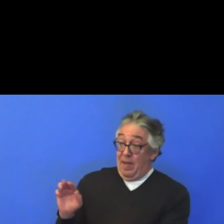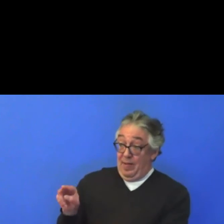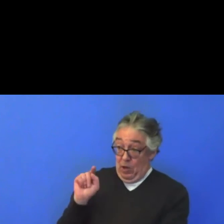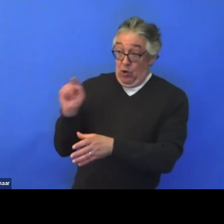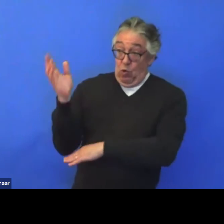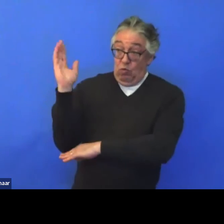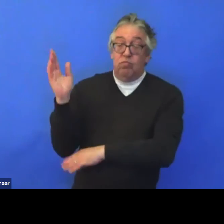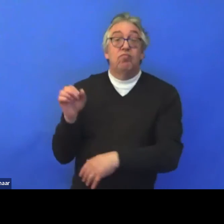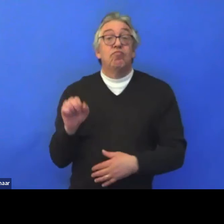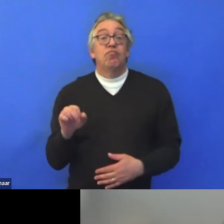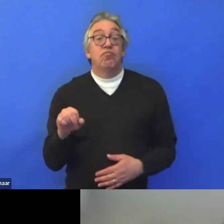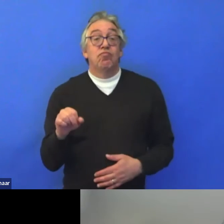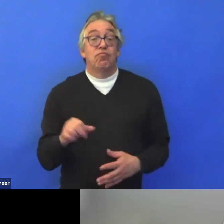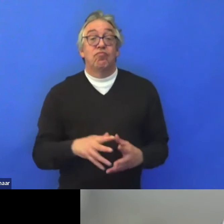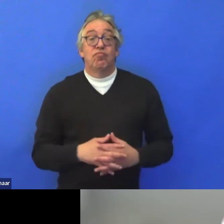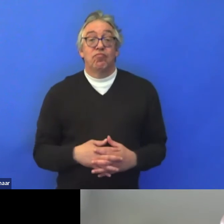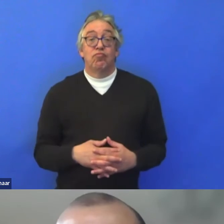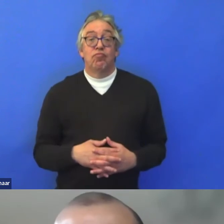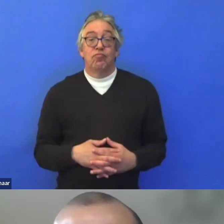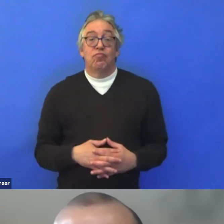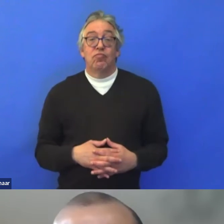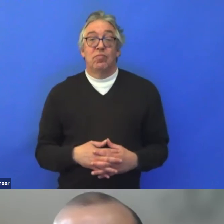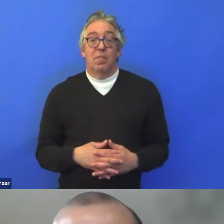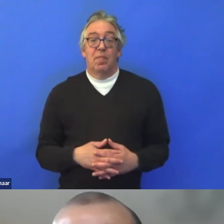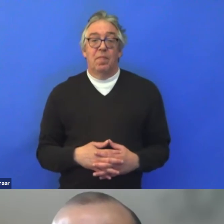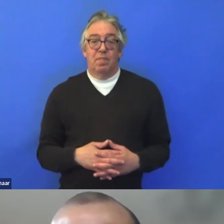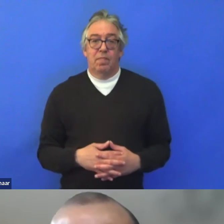Yes. Let me just share my screen.